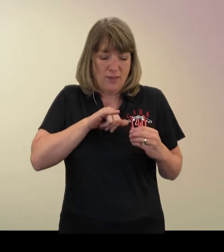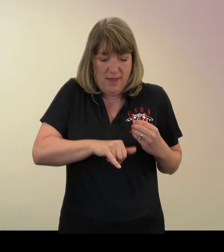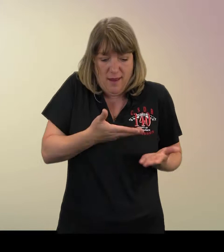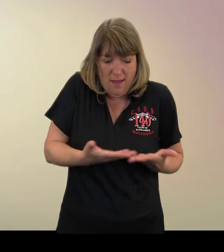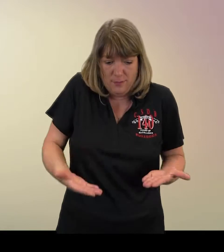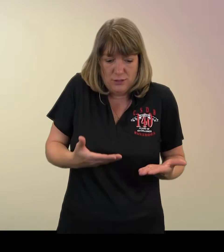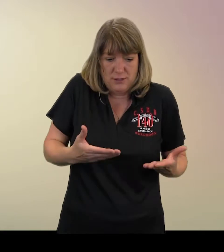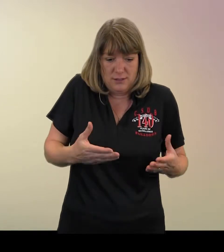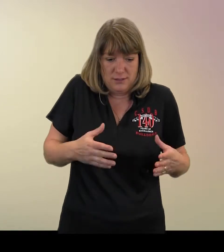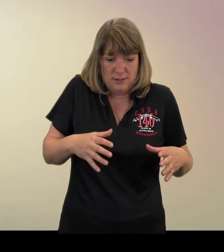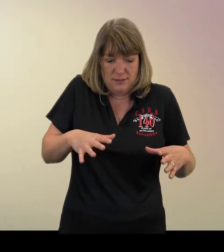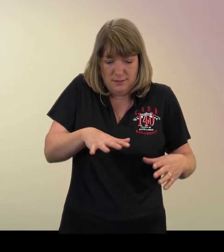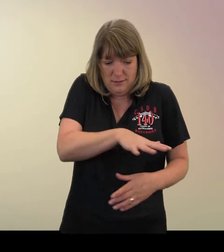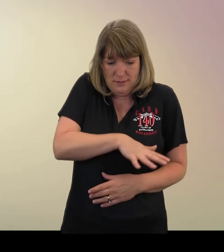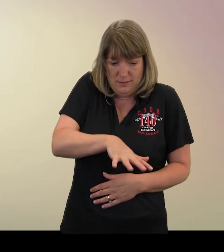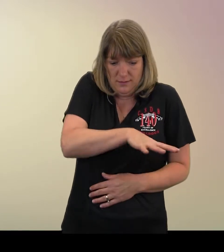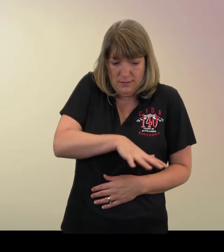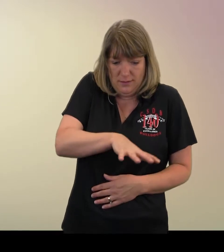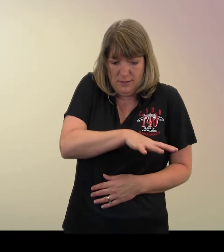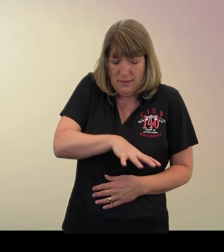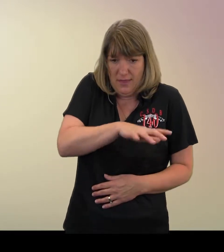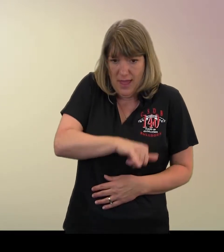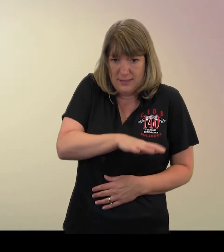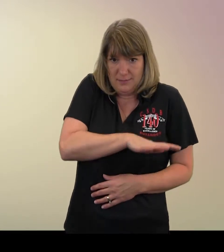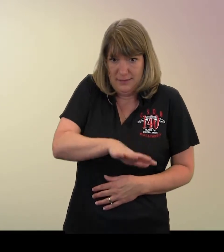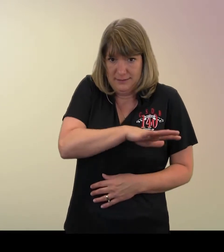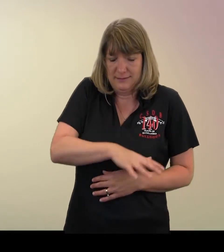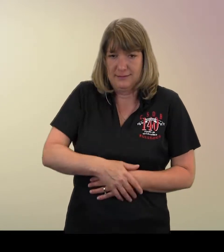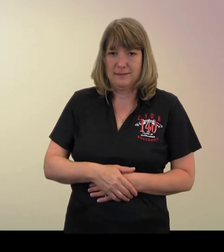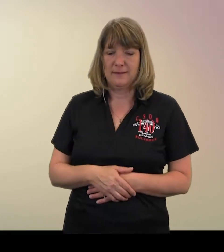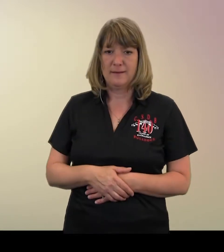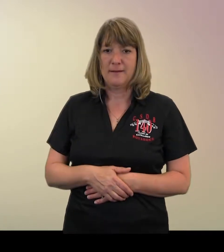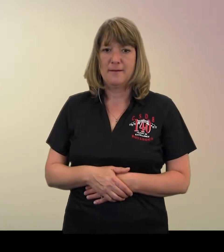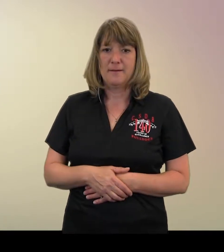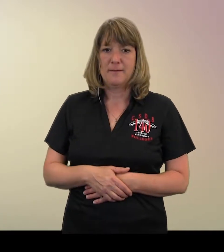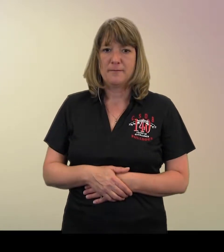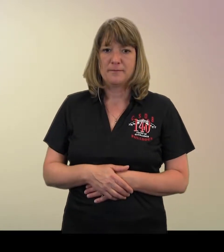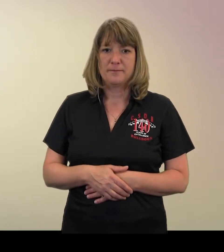about the object that's in the same visual signing space.